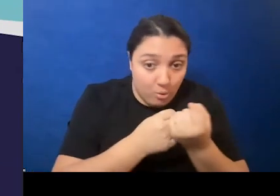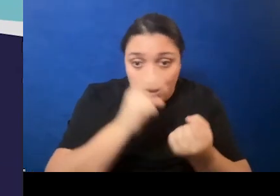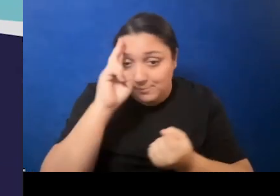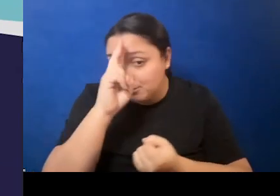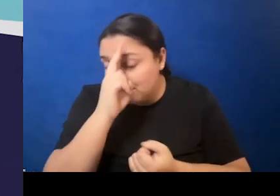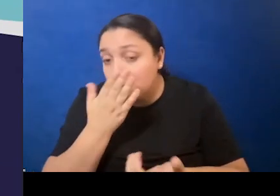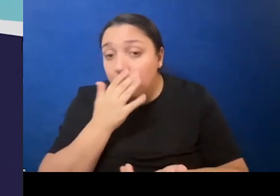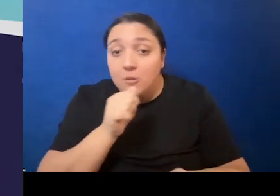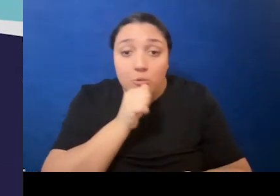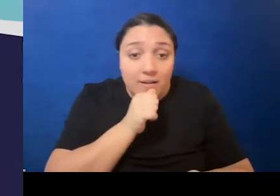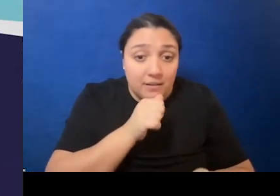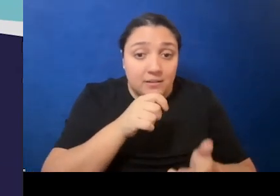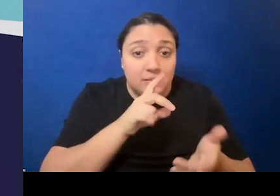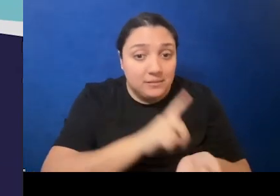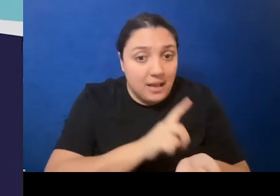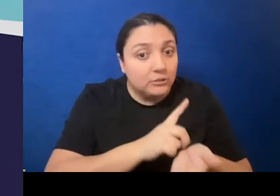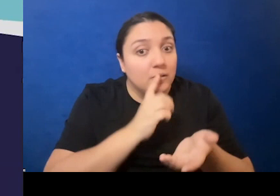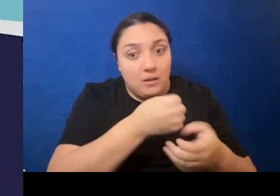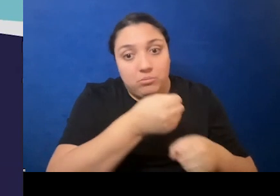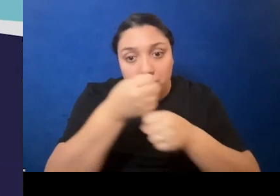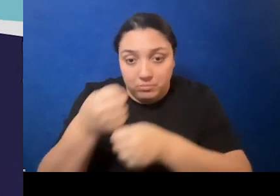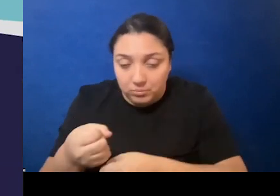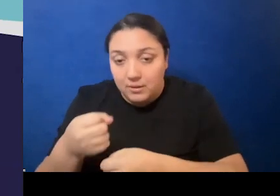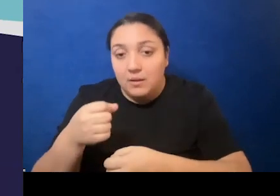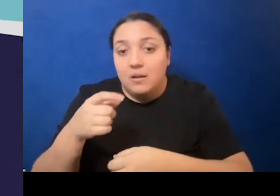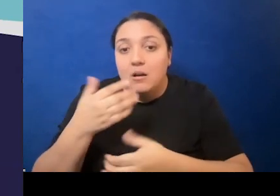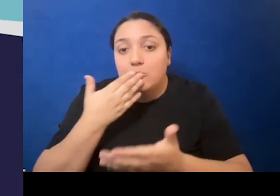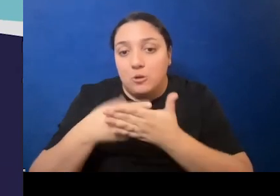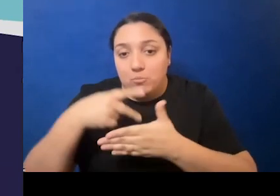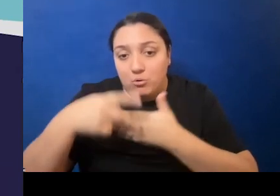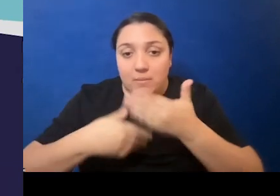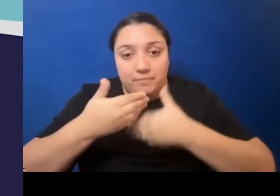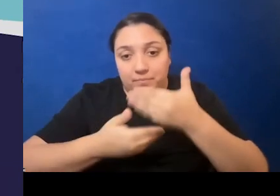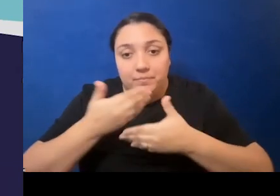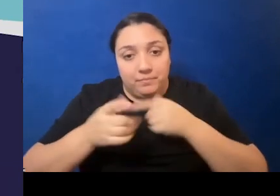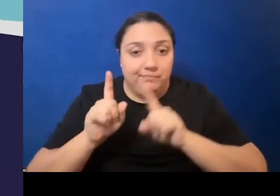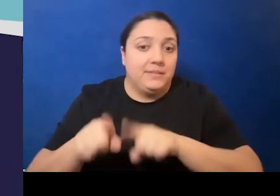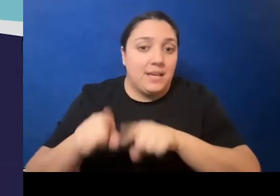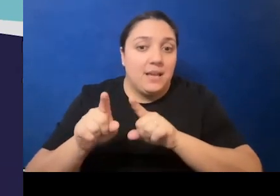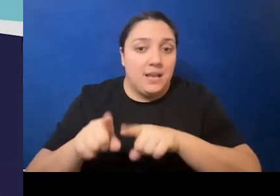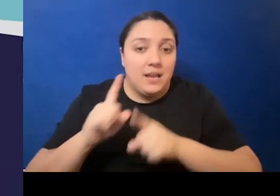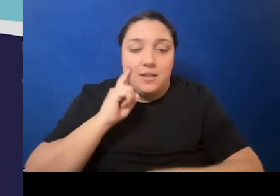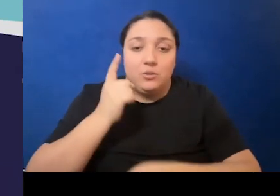DOCTOR THEY WERE ABLE TO GET INTO A PROGRAM AND ATTEND AND